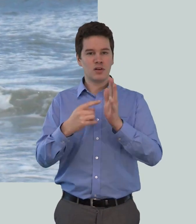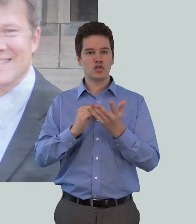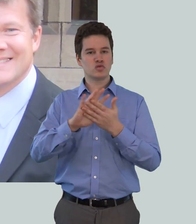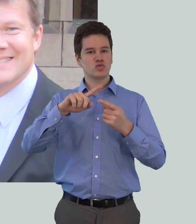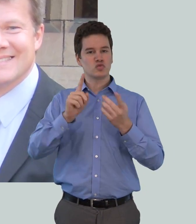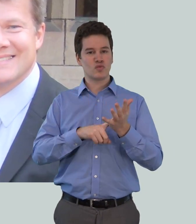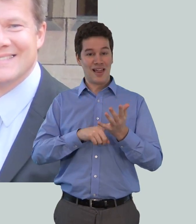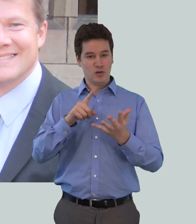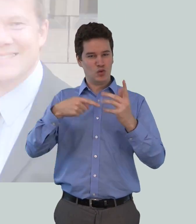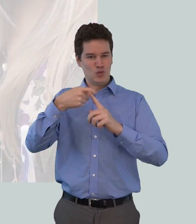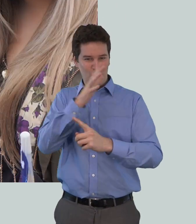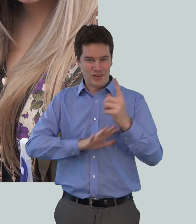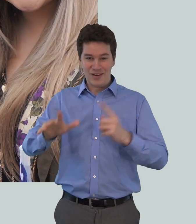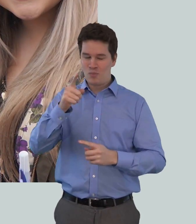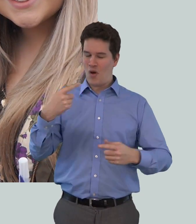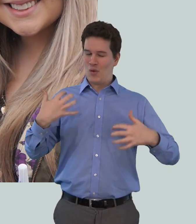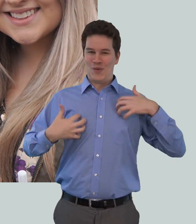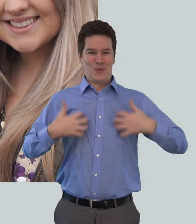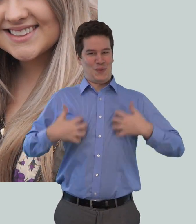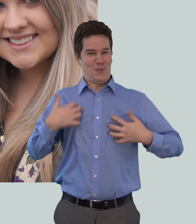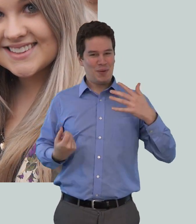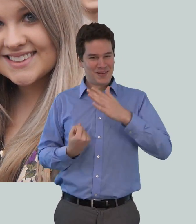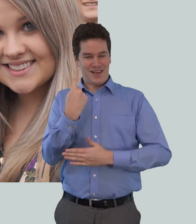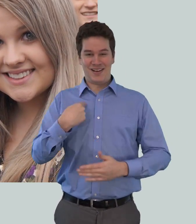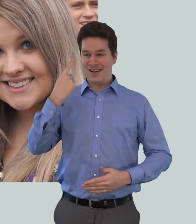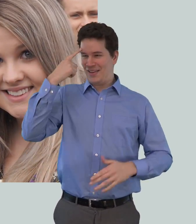I was selected to represent Shell in the UK,